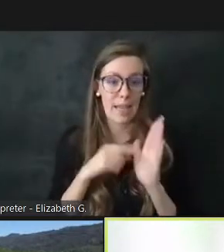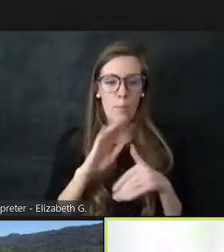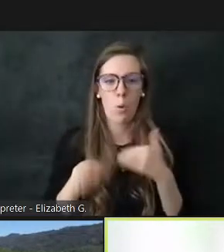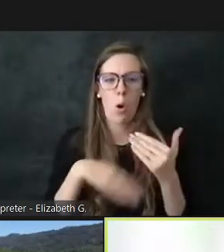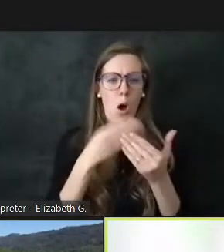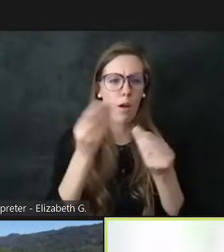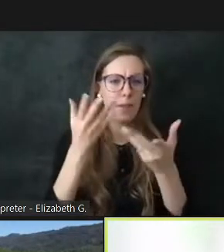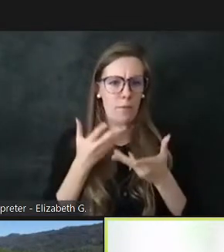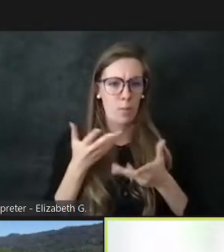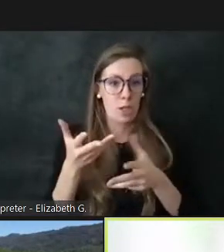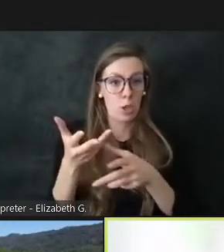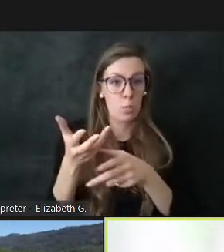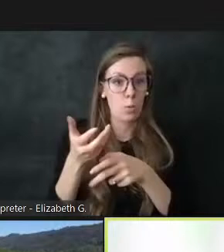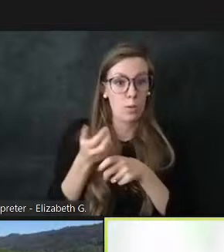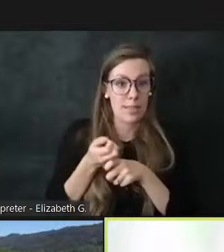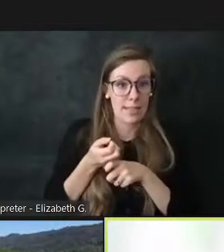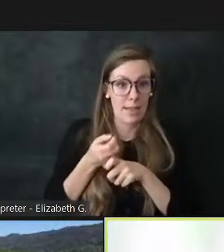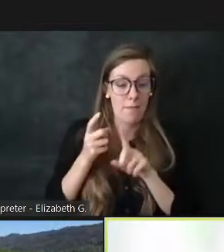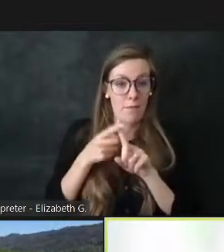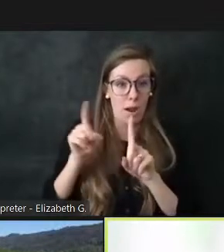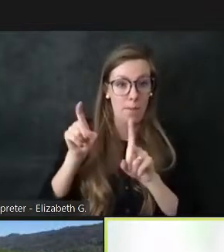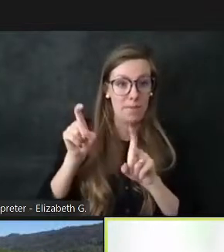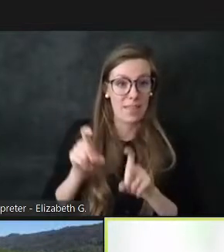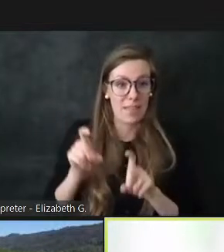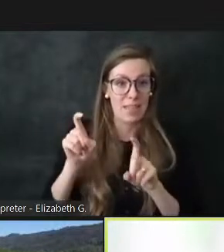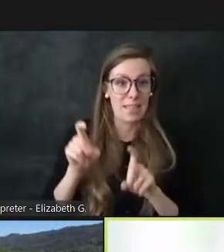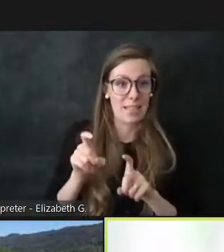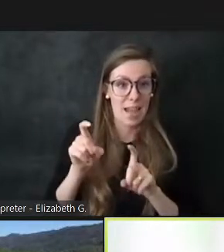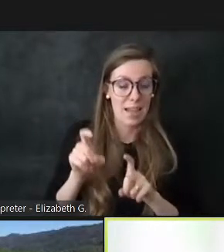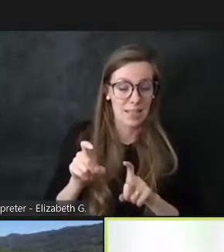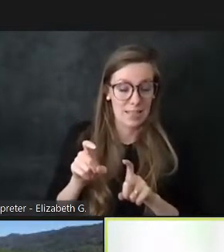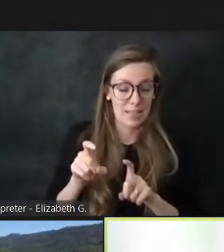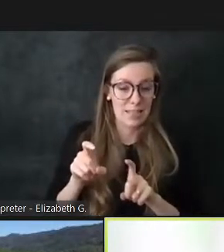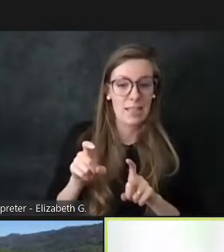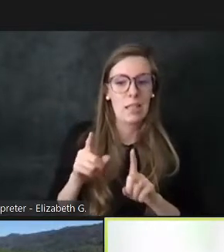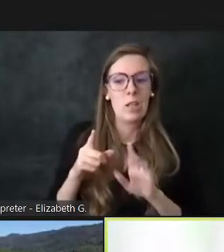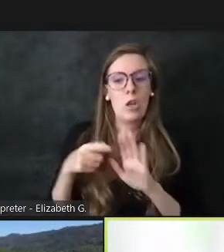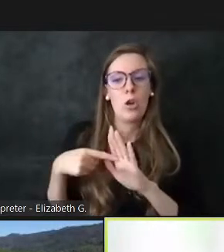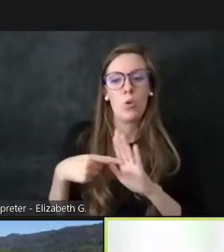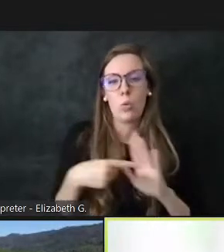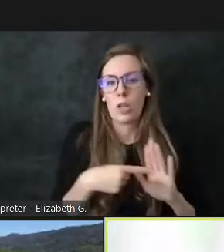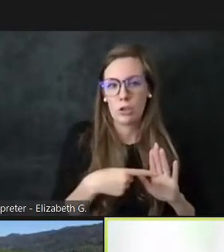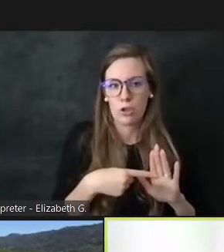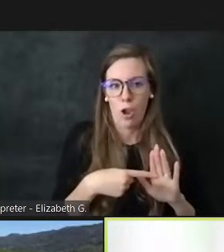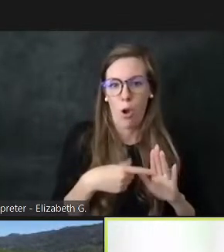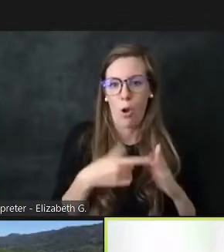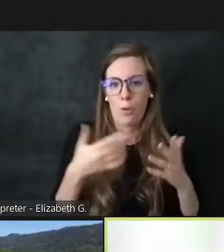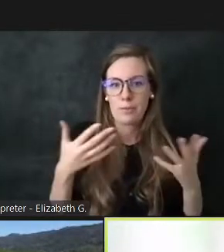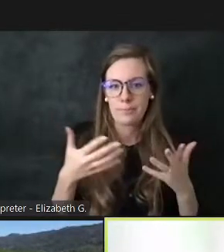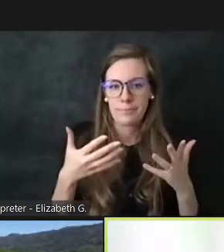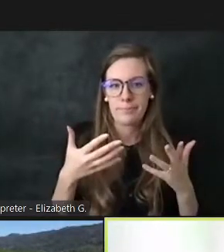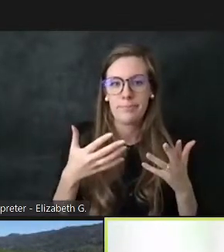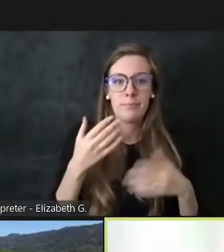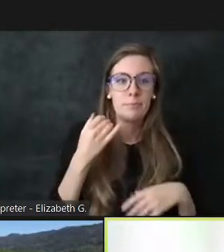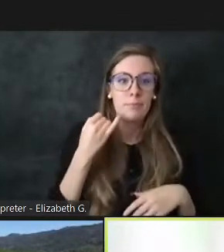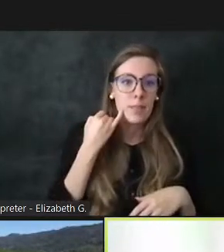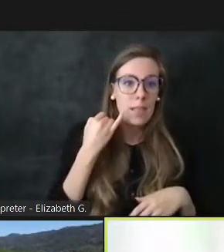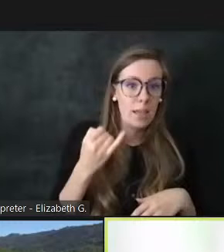receive, the genetic information of the virus, and also then we can use this